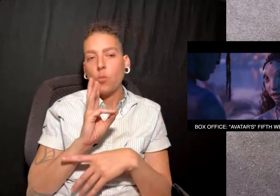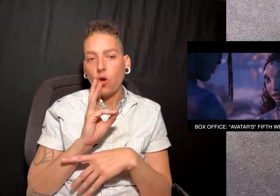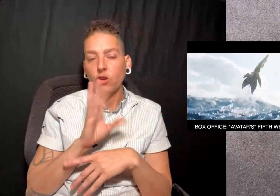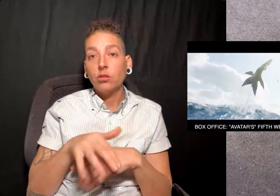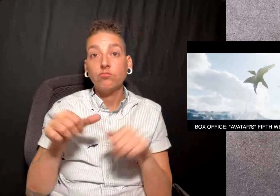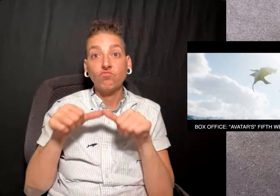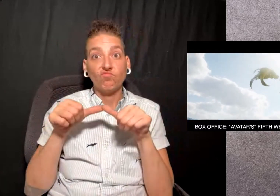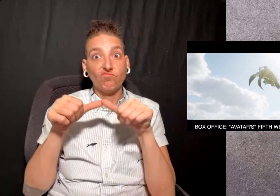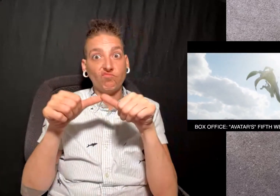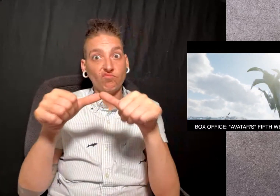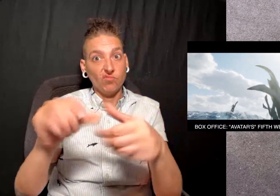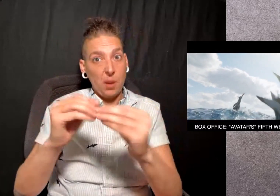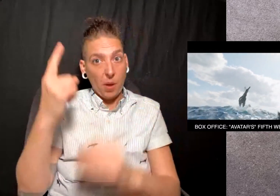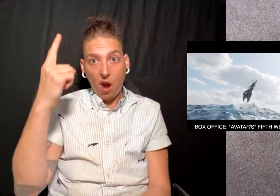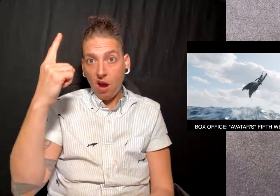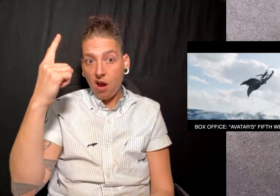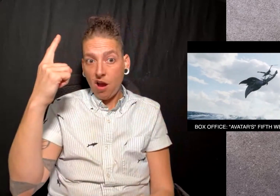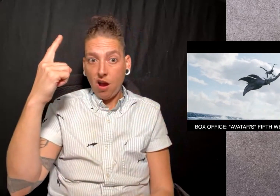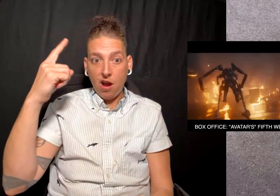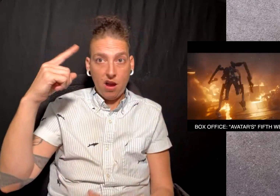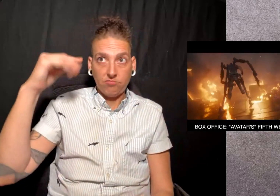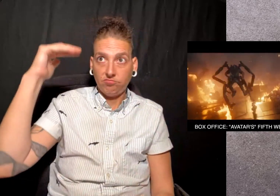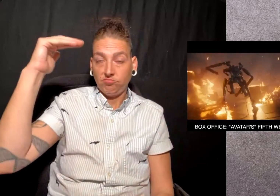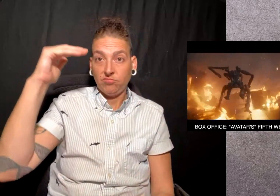continues at number one for the fifth straight week